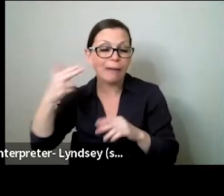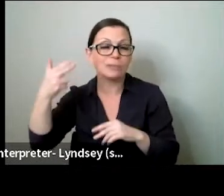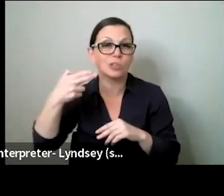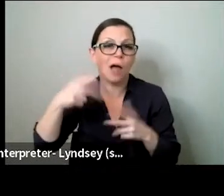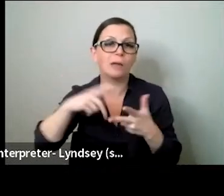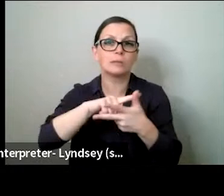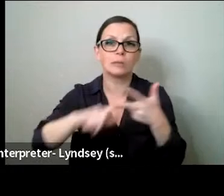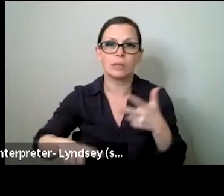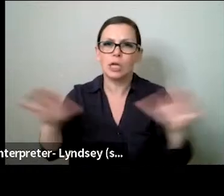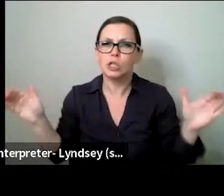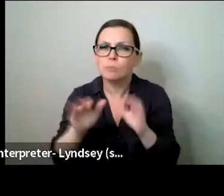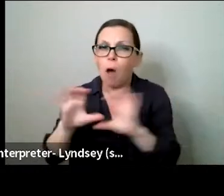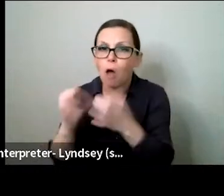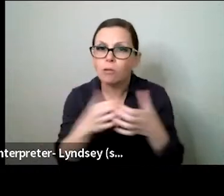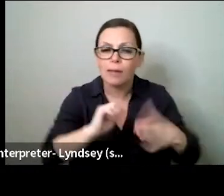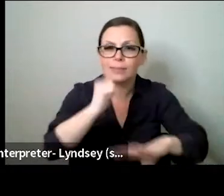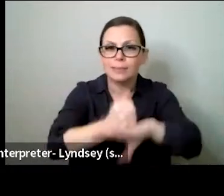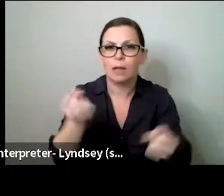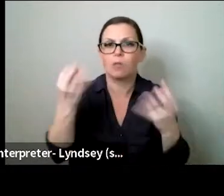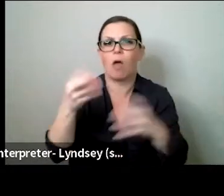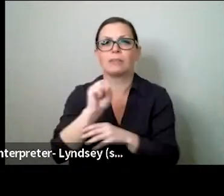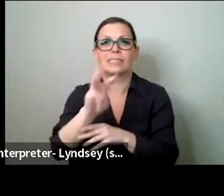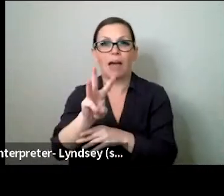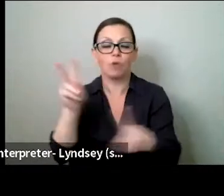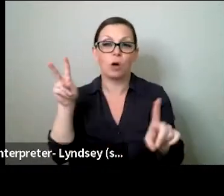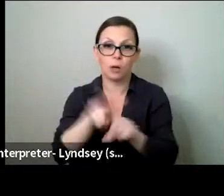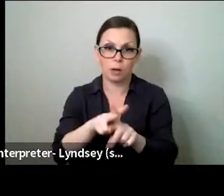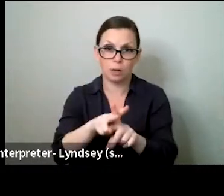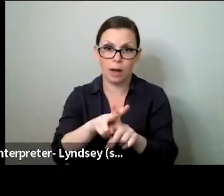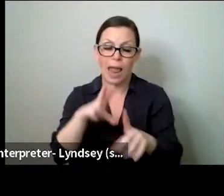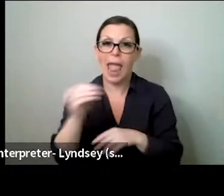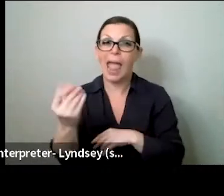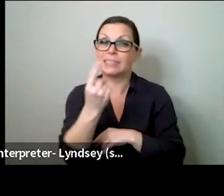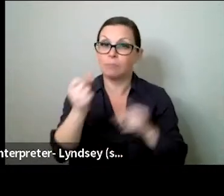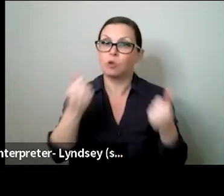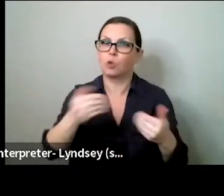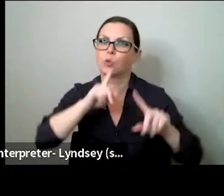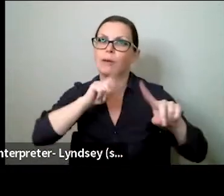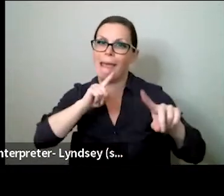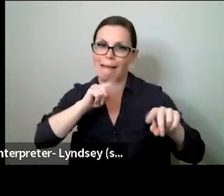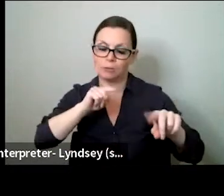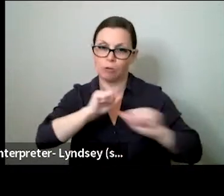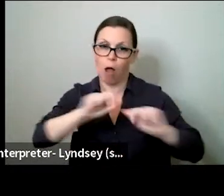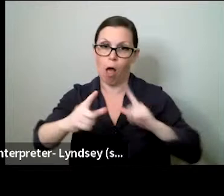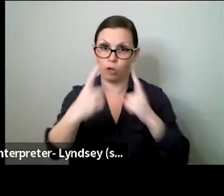lots of software applications, and somebody who can answer all of your questions.